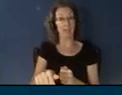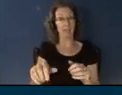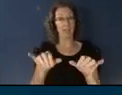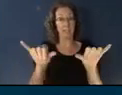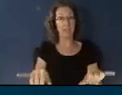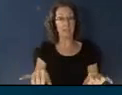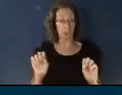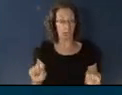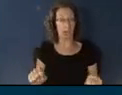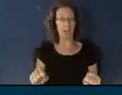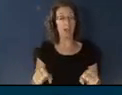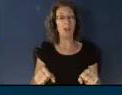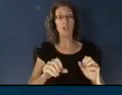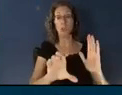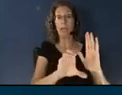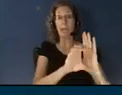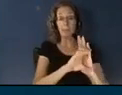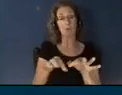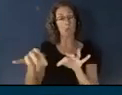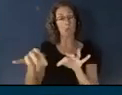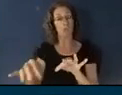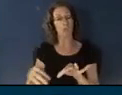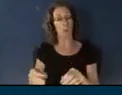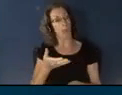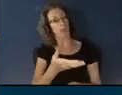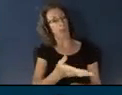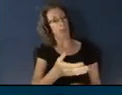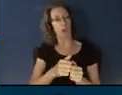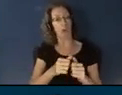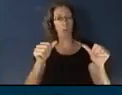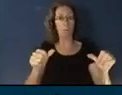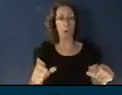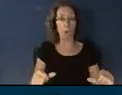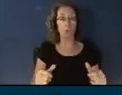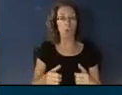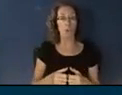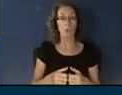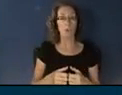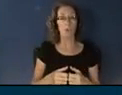describe what the what it's on the poster. So if you're making it a poster you have to realize if